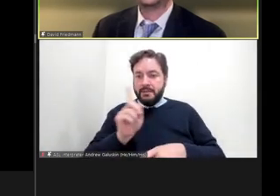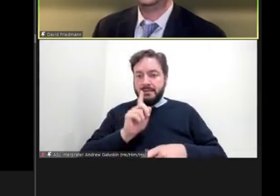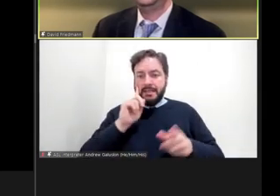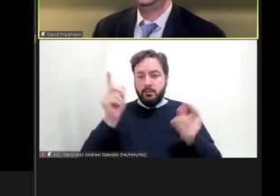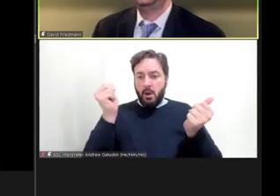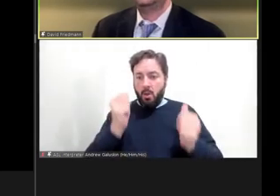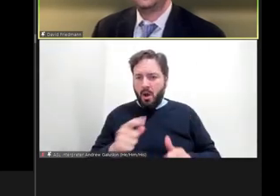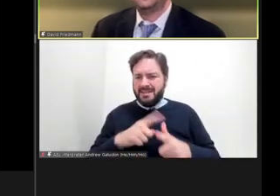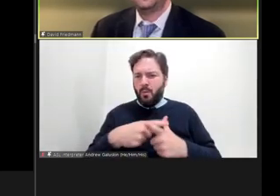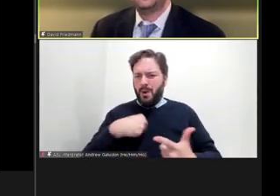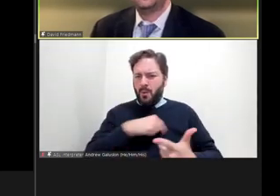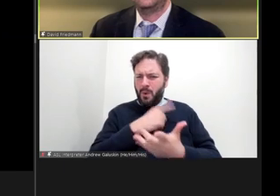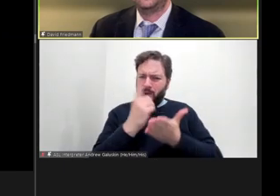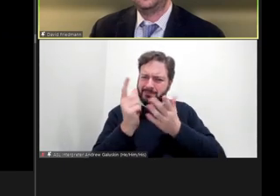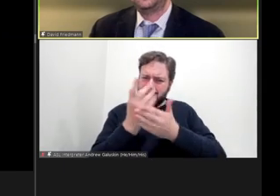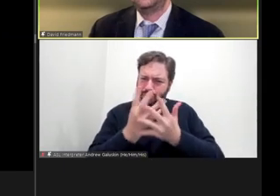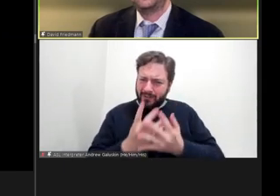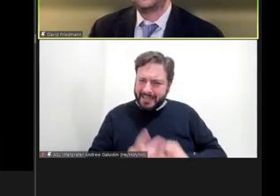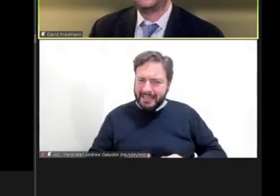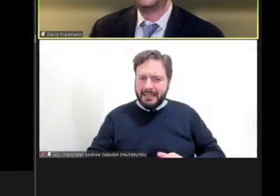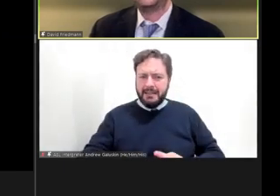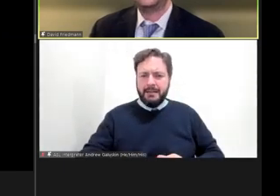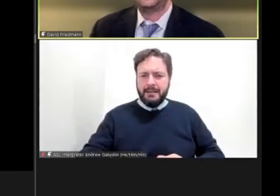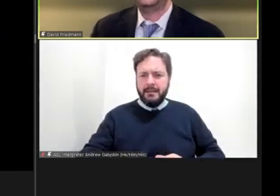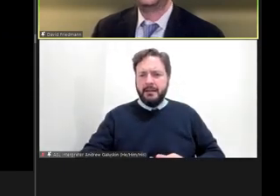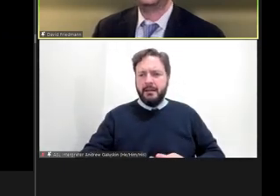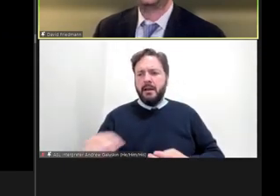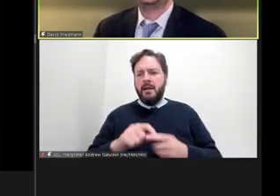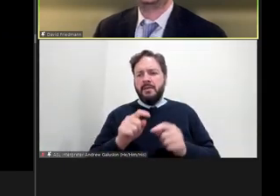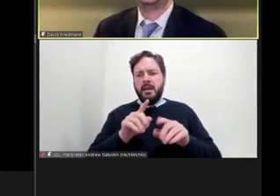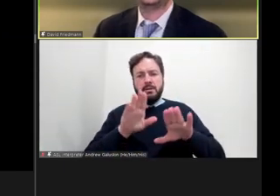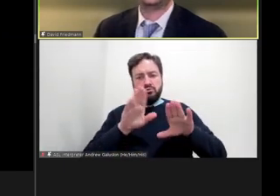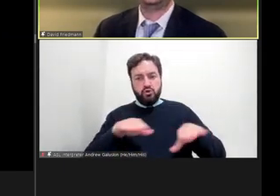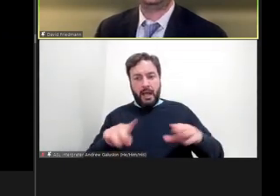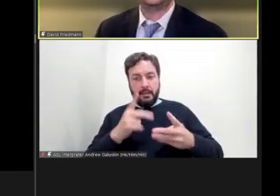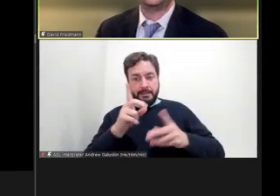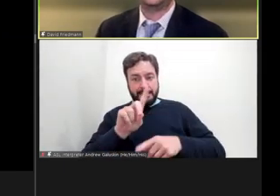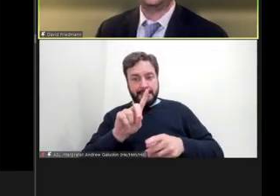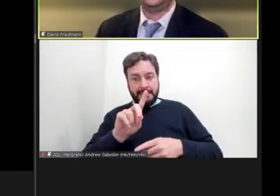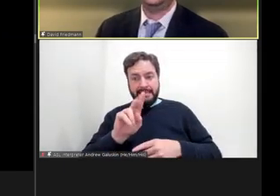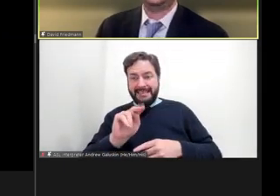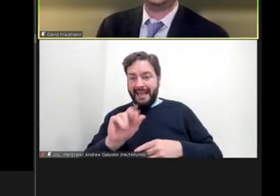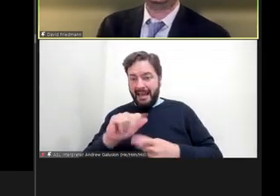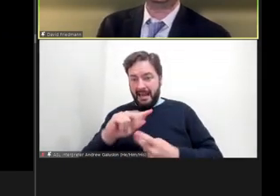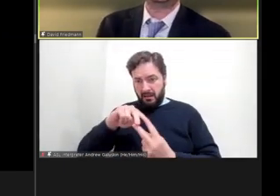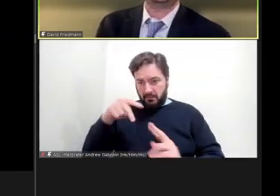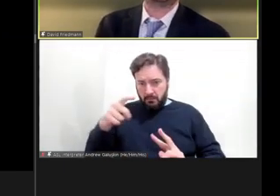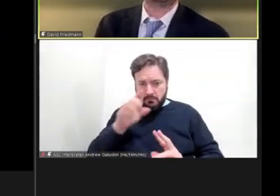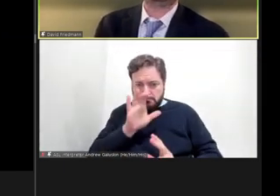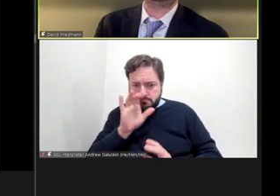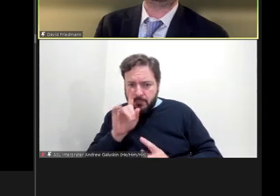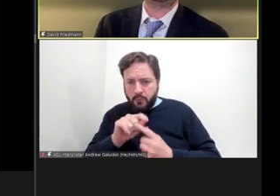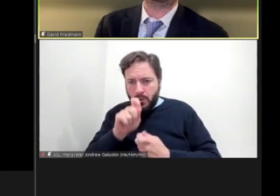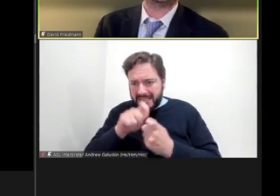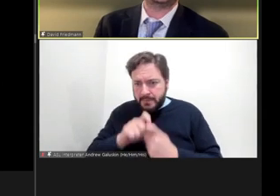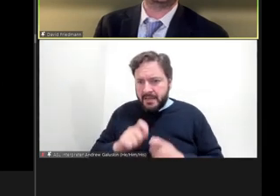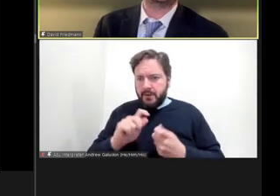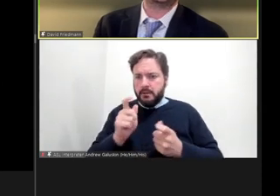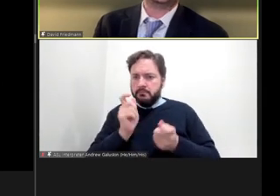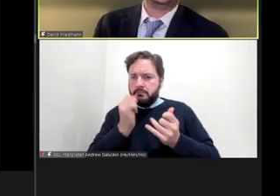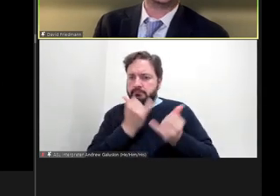screen the child's DNA looking for those genes and for mutations specifically in those genes.